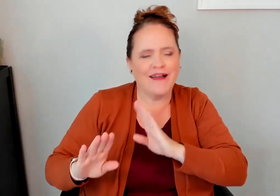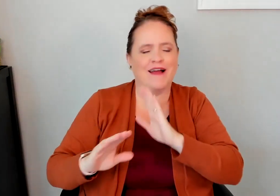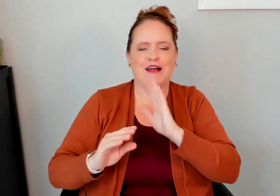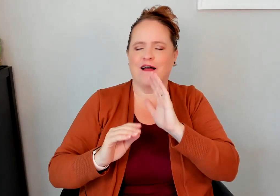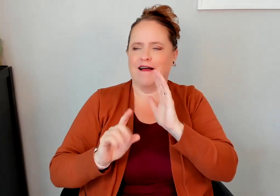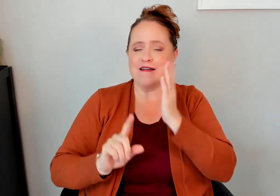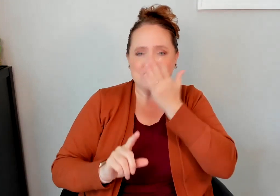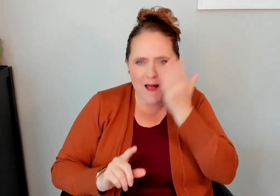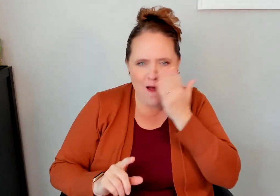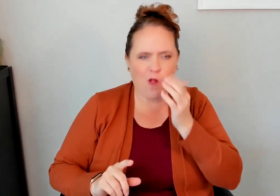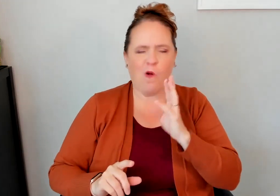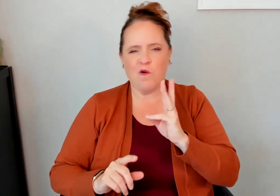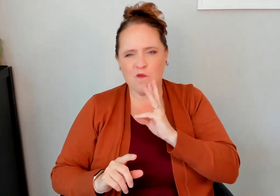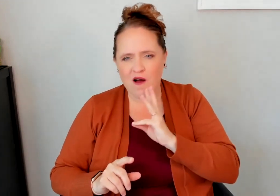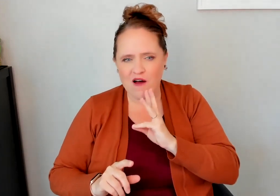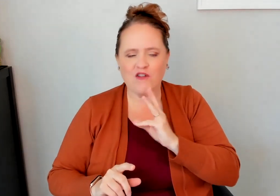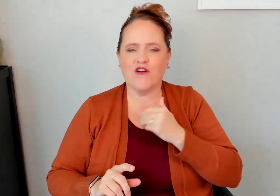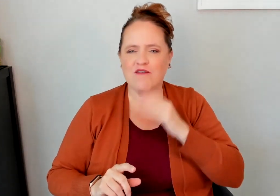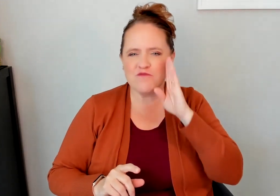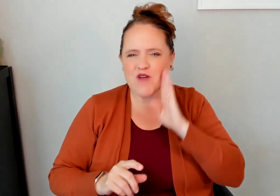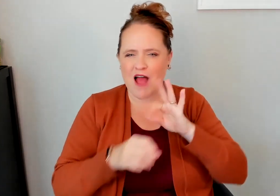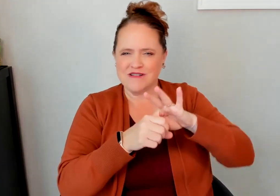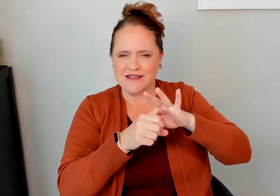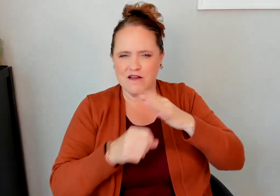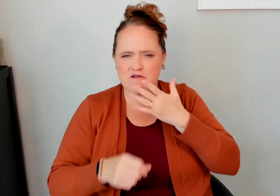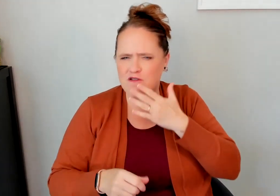and not worry about the smell. And the water, the water is kind of tea colored.